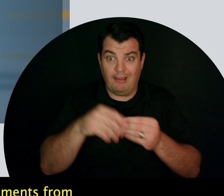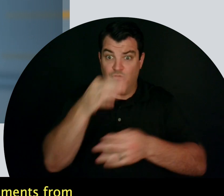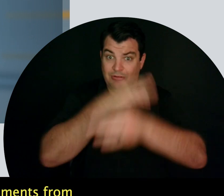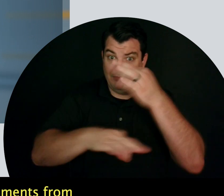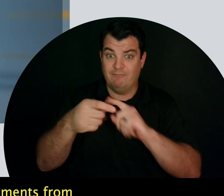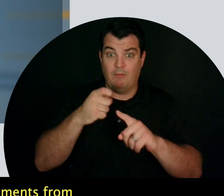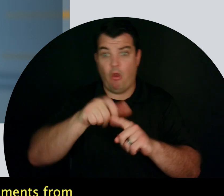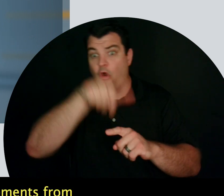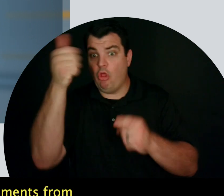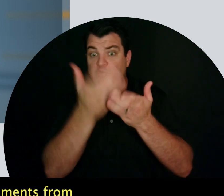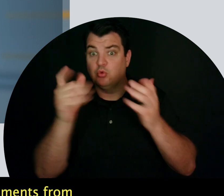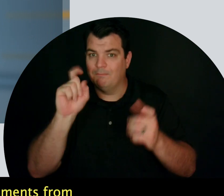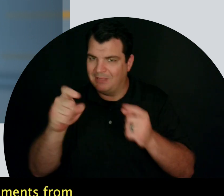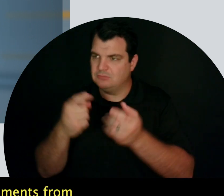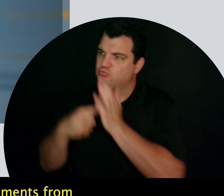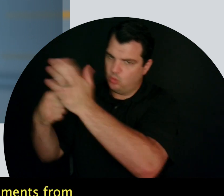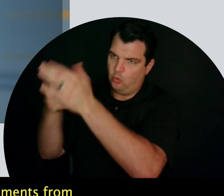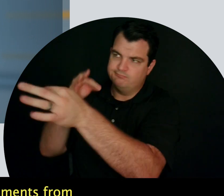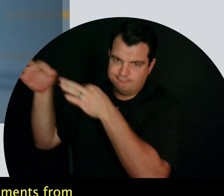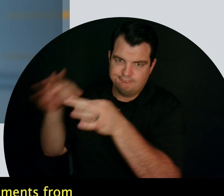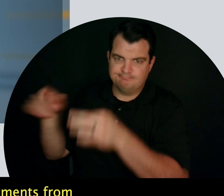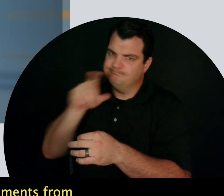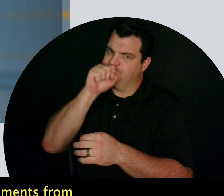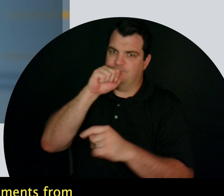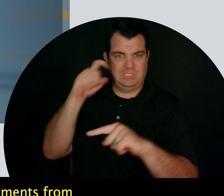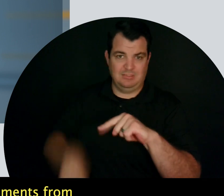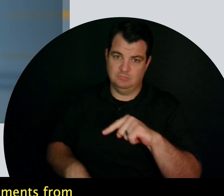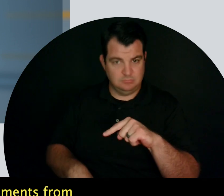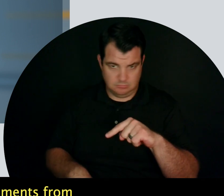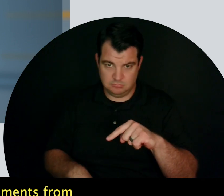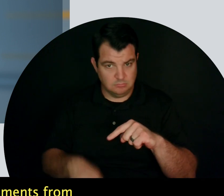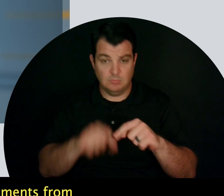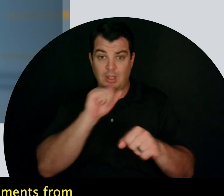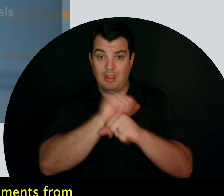In addition, reimbursements from any sources must be disclosed, including